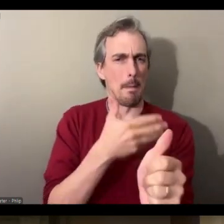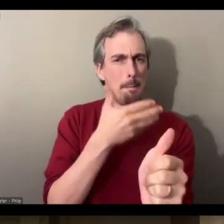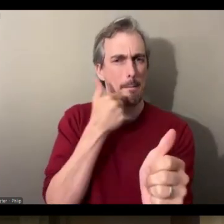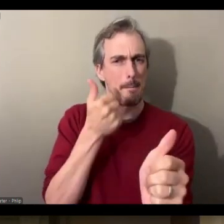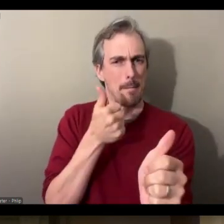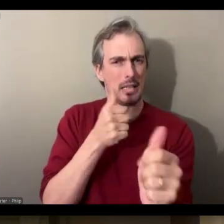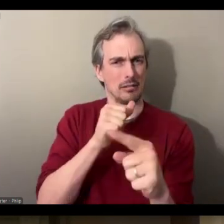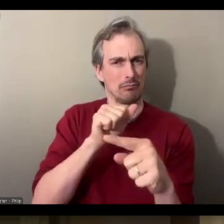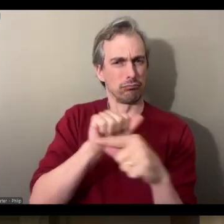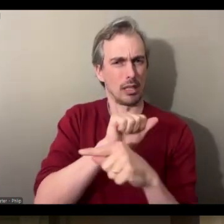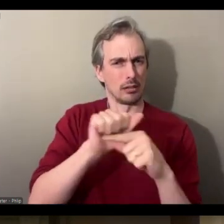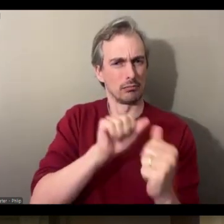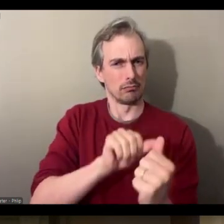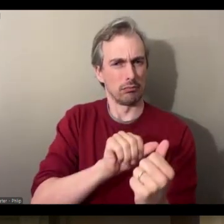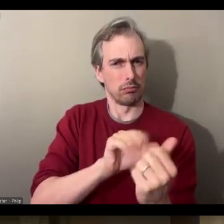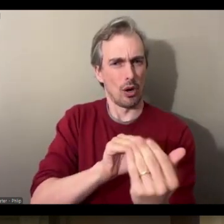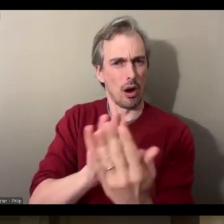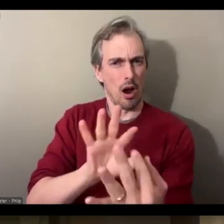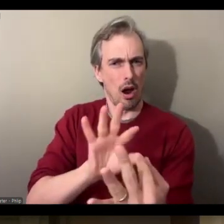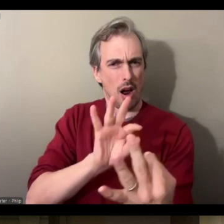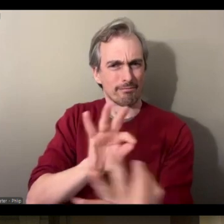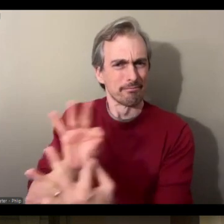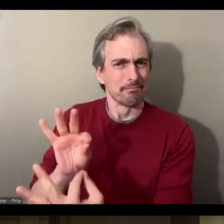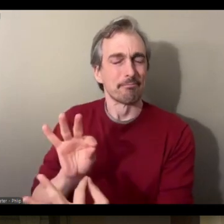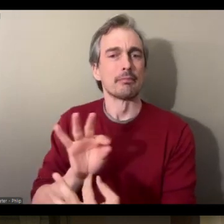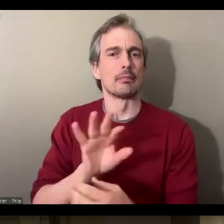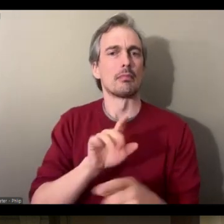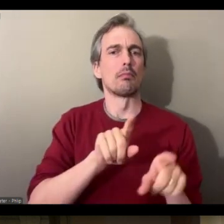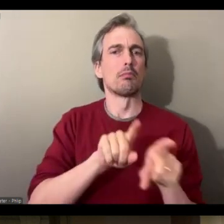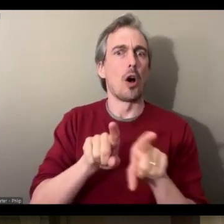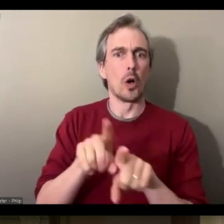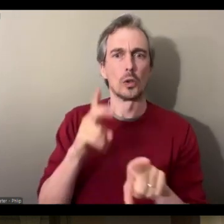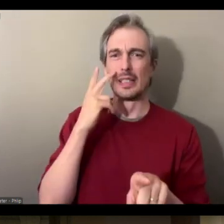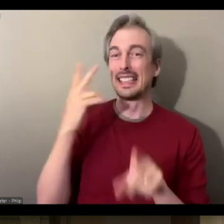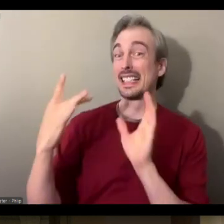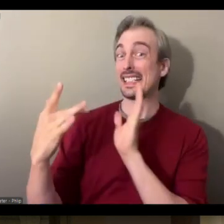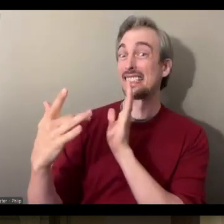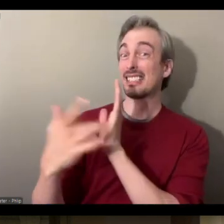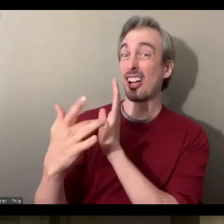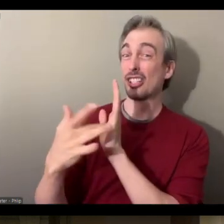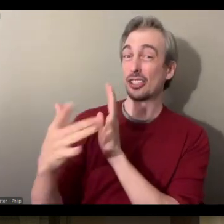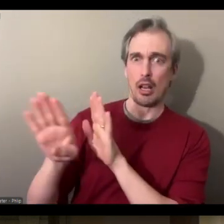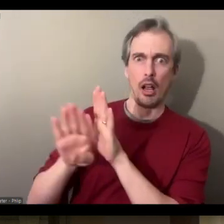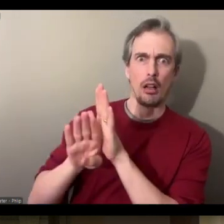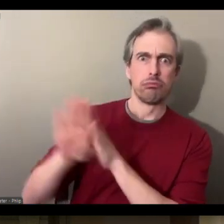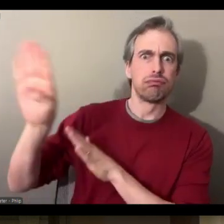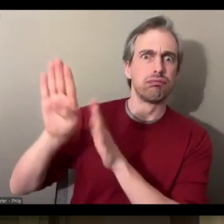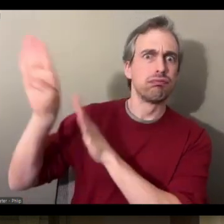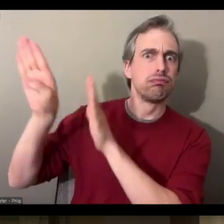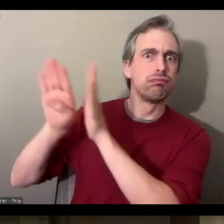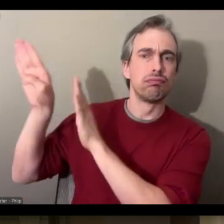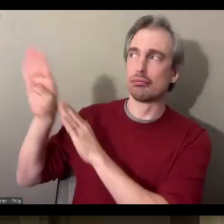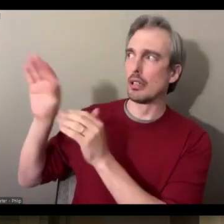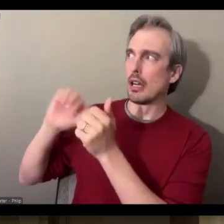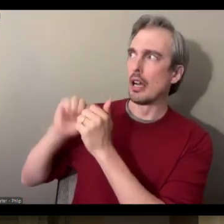in the wider tech sector. Performing arts is not exactly famous for being at the forefront